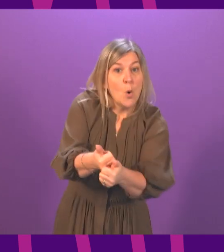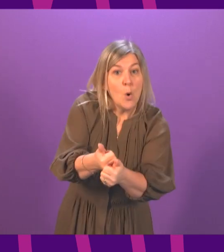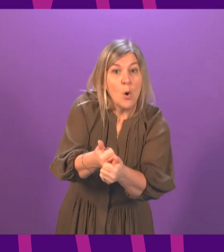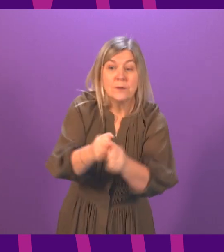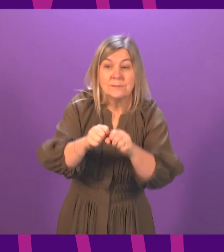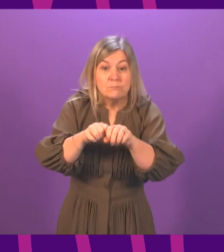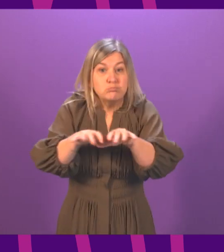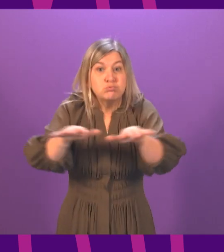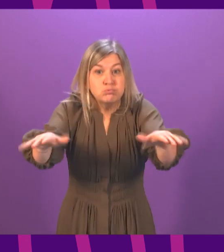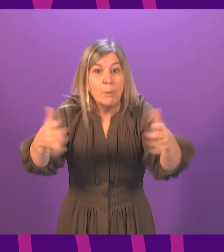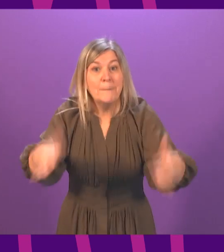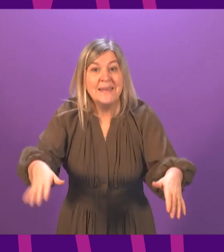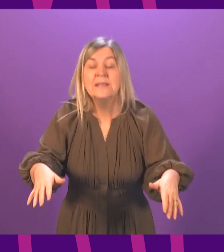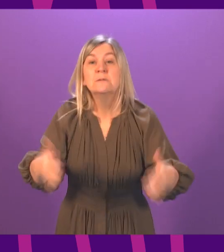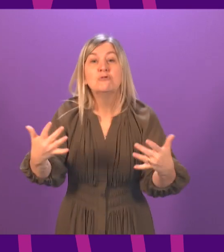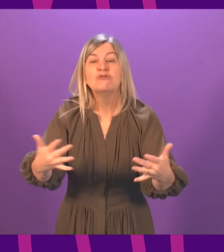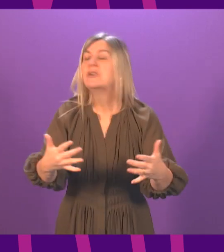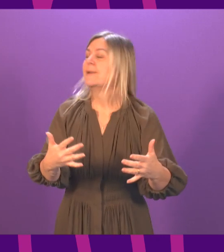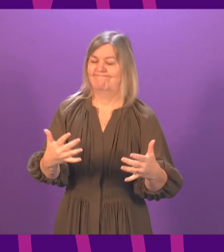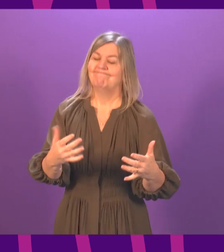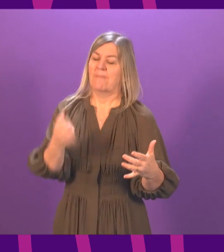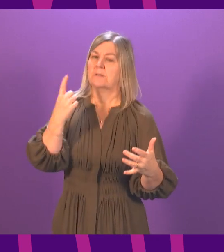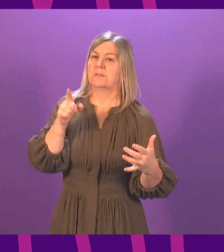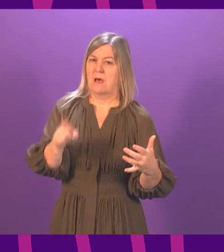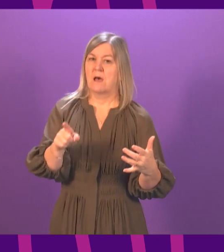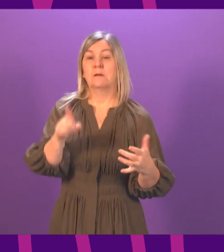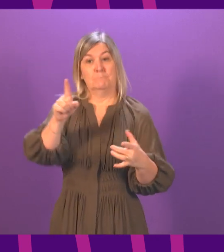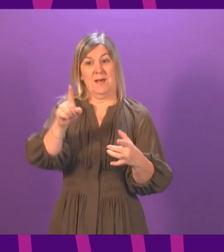The discretionary fund was designed to get financial support to businesses where